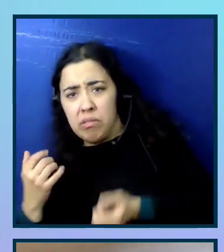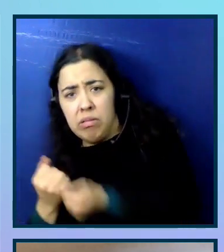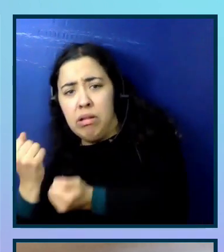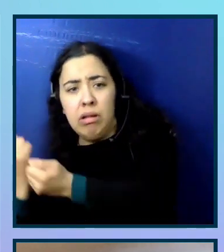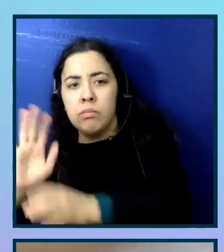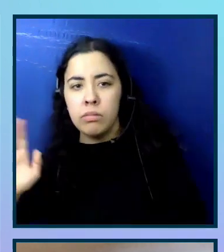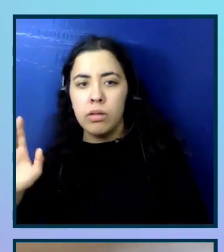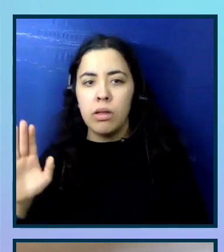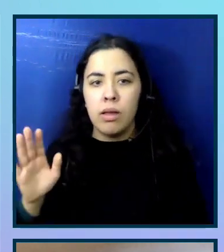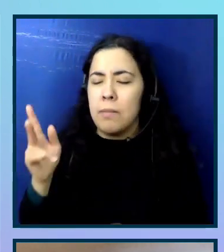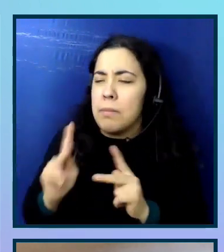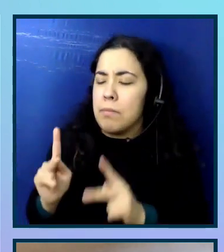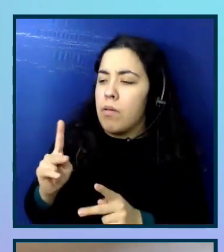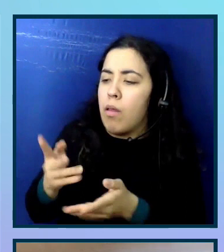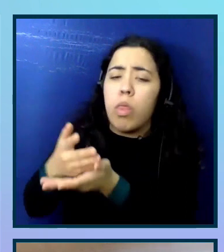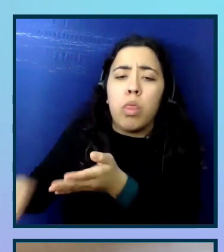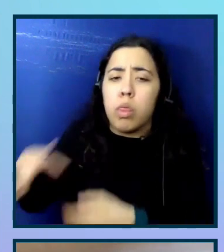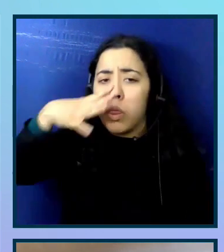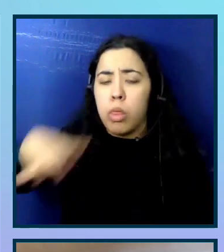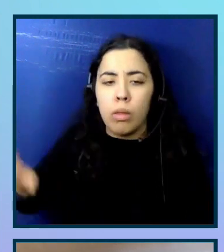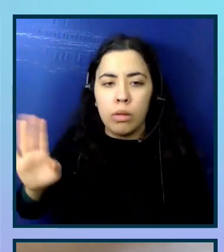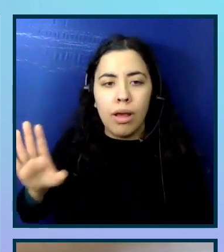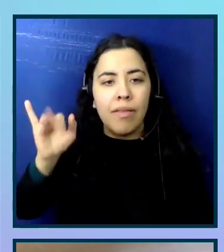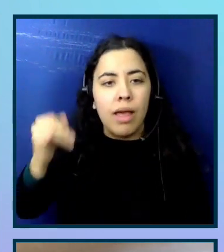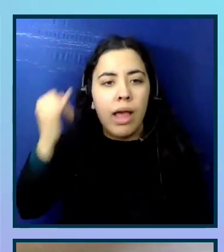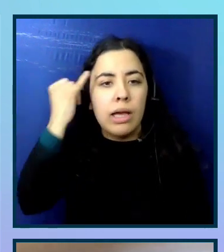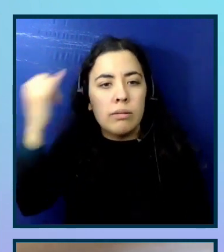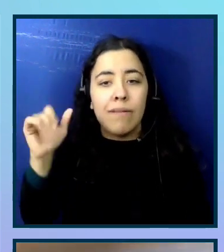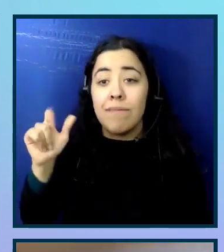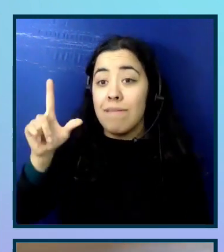The idea of ally goes back to what Liz Jackson said